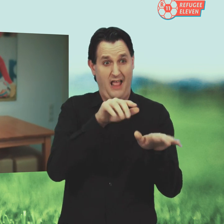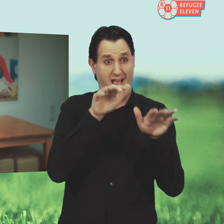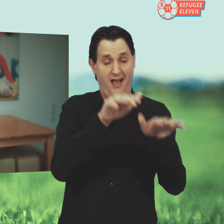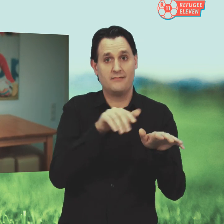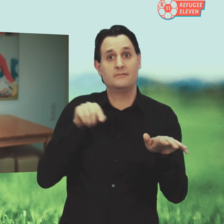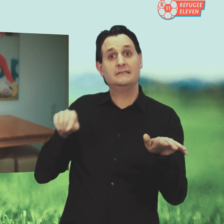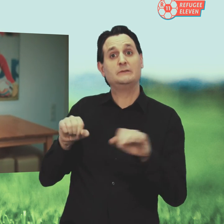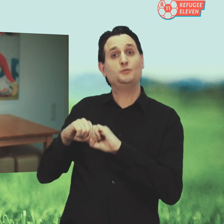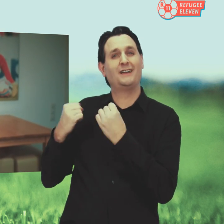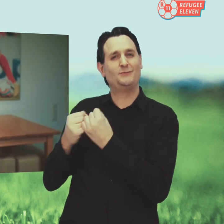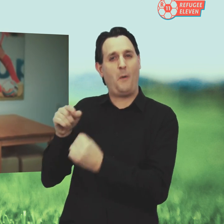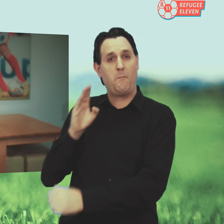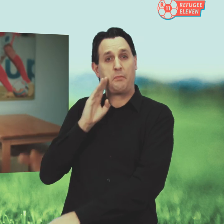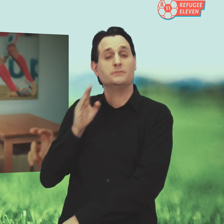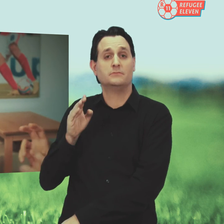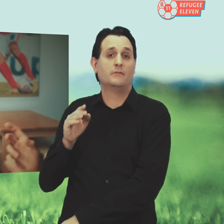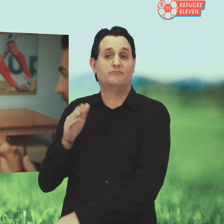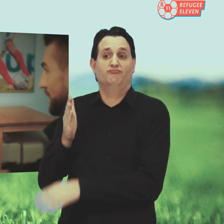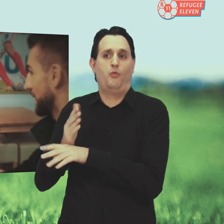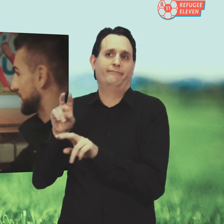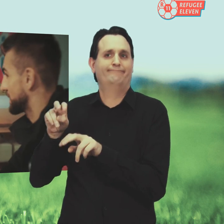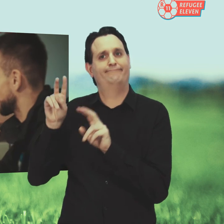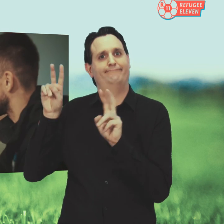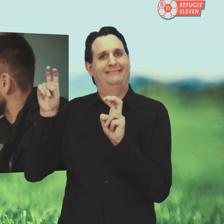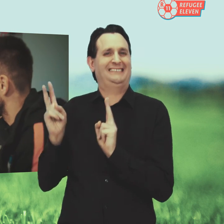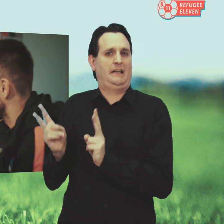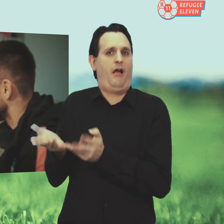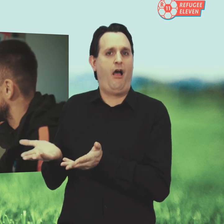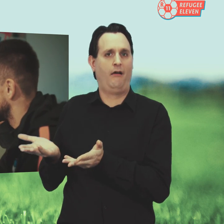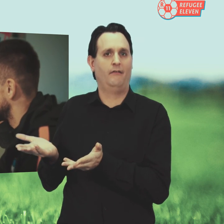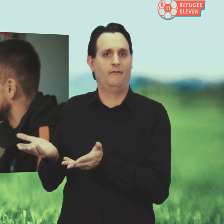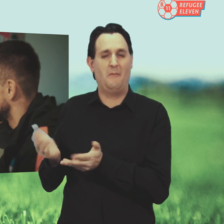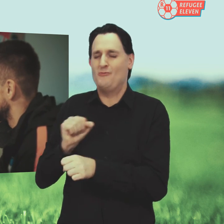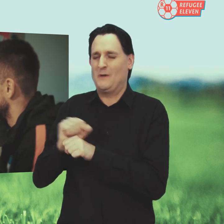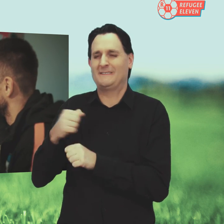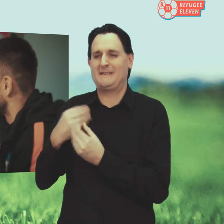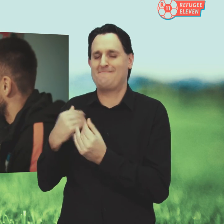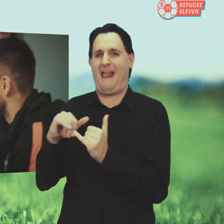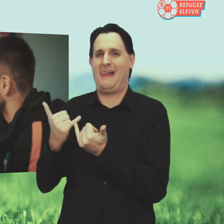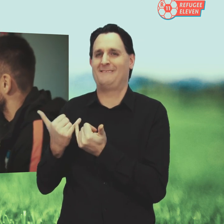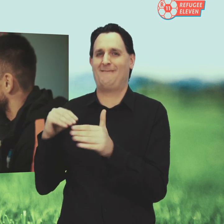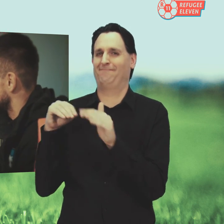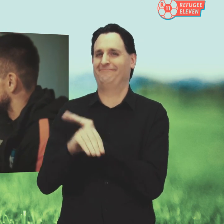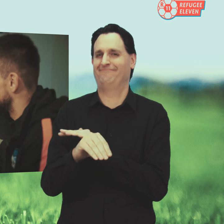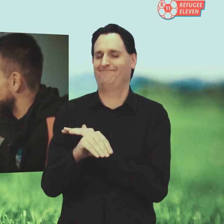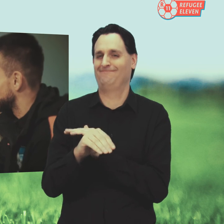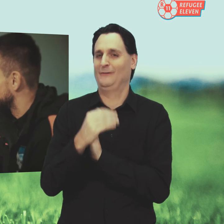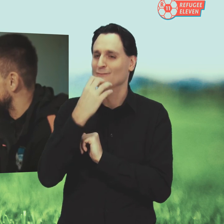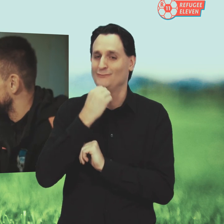the situation in Bosnia was also "safe", as they say. But my parents decided to leave